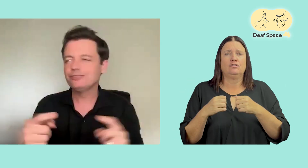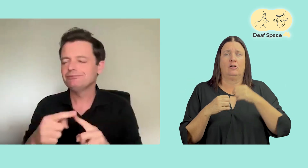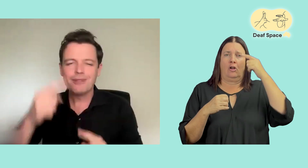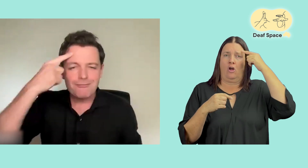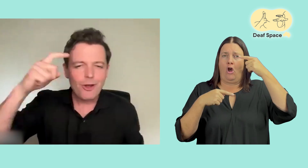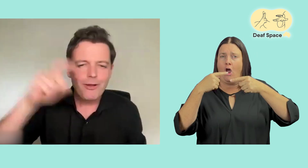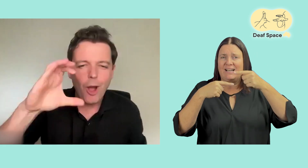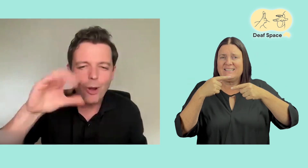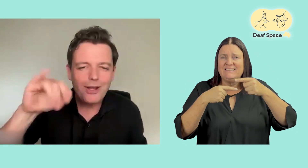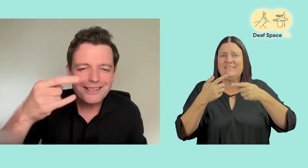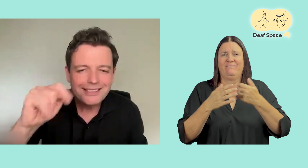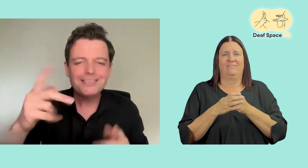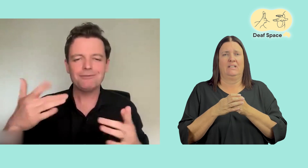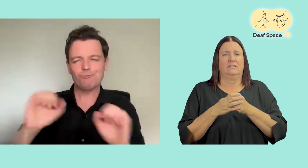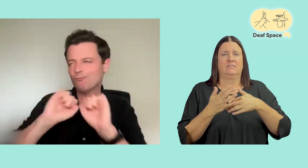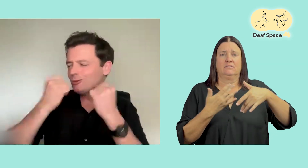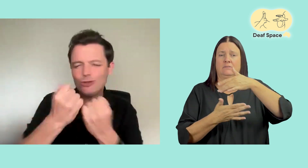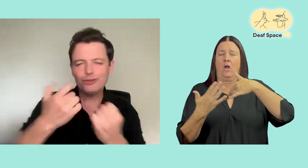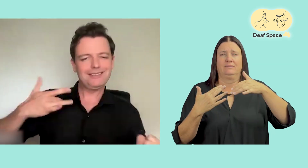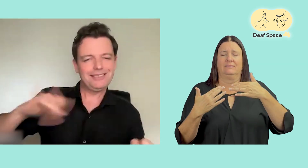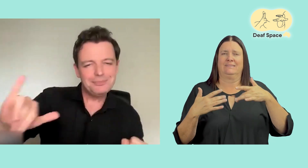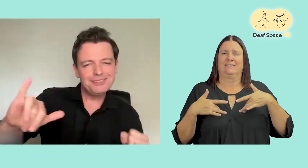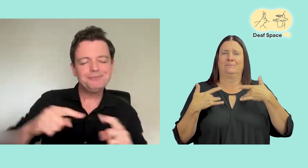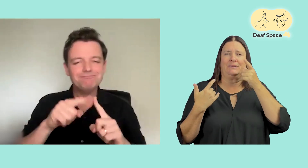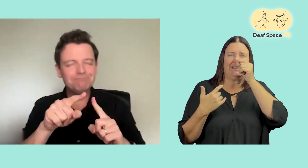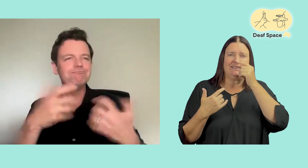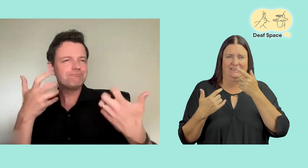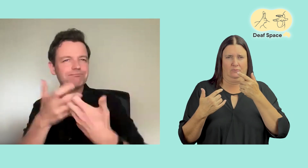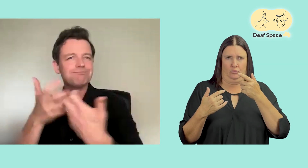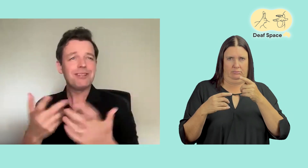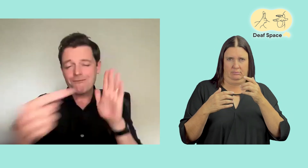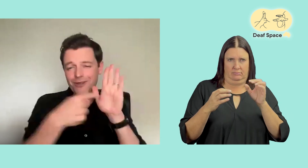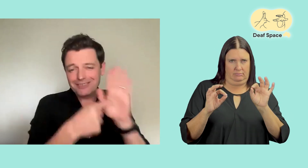cognitive, and social needs of their occupants.